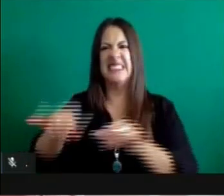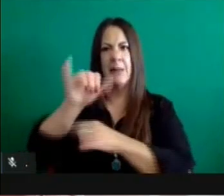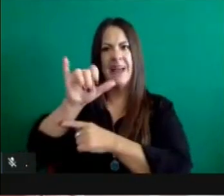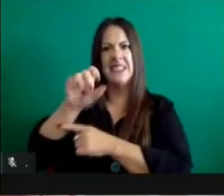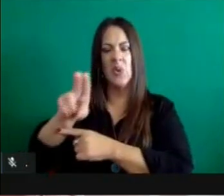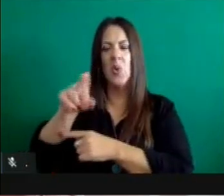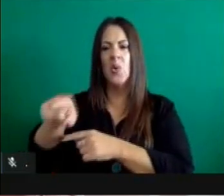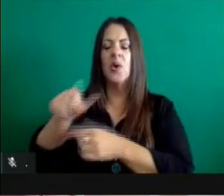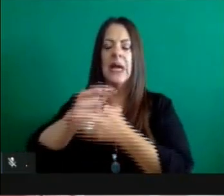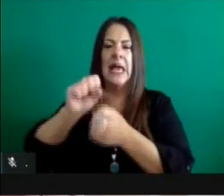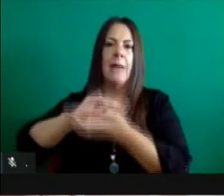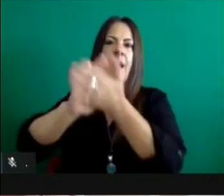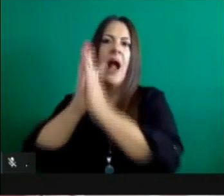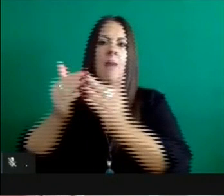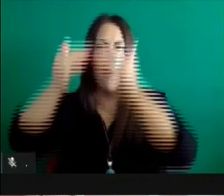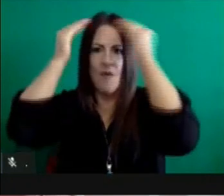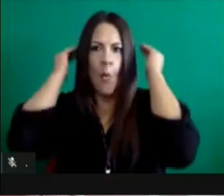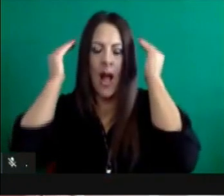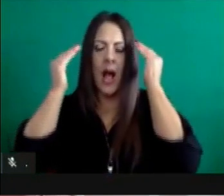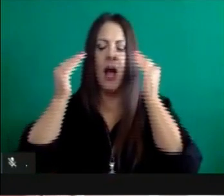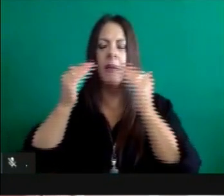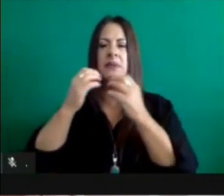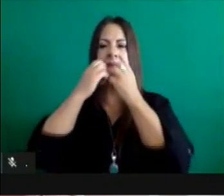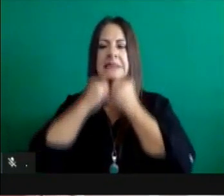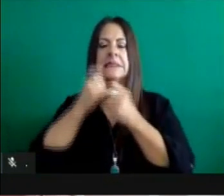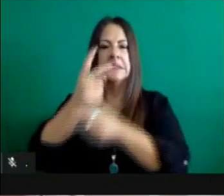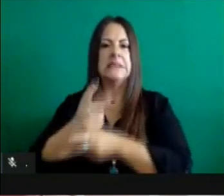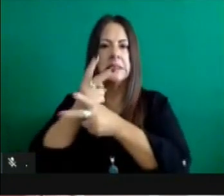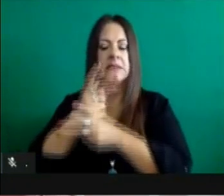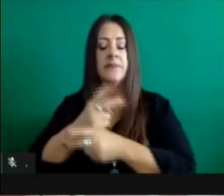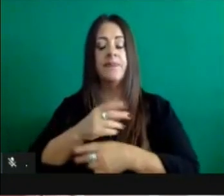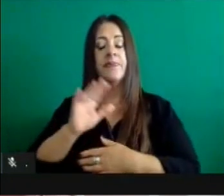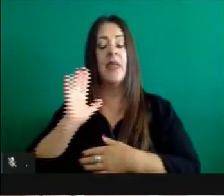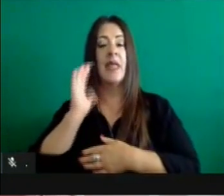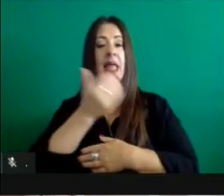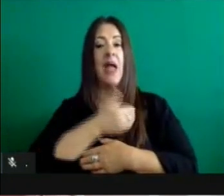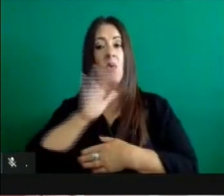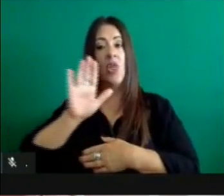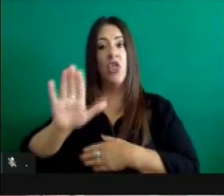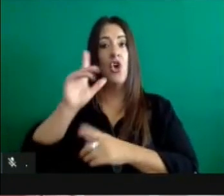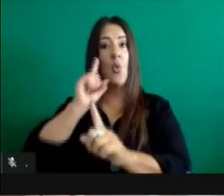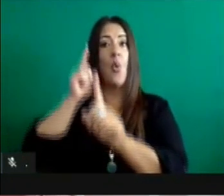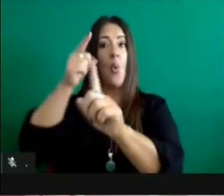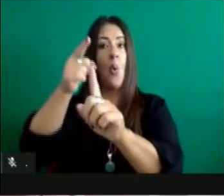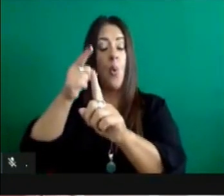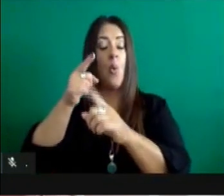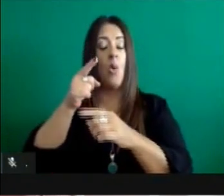ADMITTED, A PREDICTABLE NUMBER NEEDING ICU-LEVEL CARE, THAT THAT SYSTEM IS FRAGILE, BUT AN IMPORTANT SYSTEM, THAT MAY BE